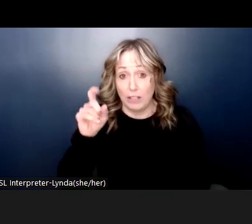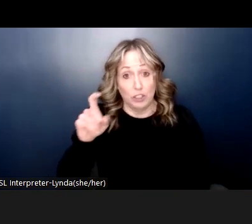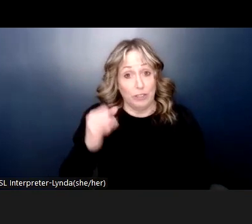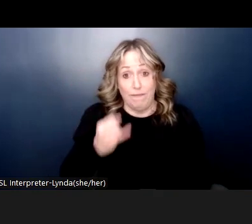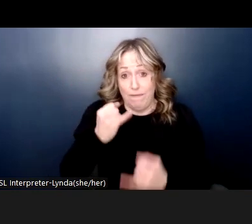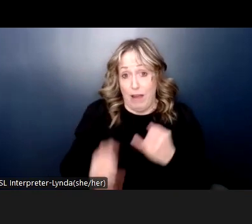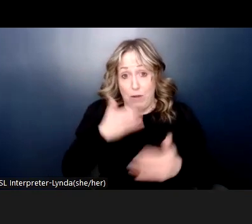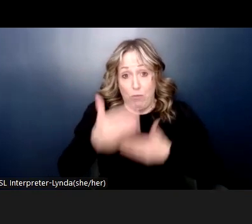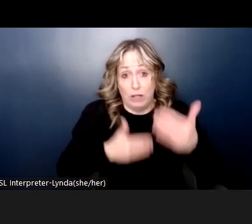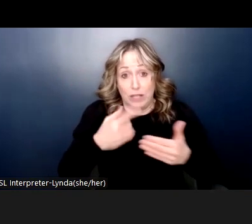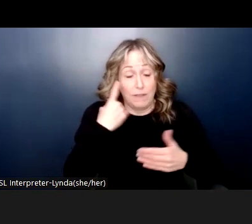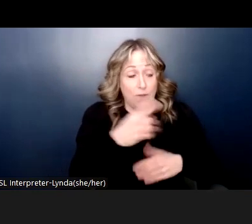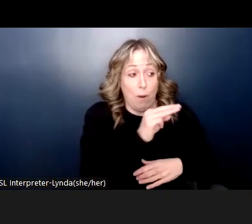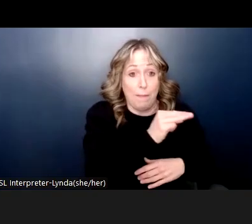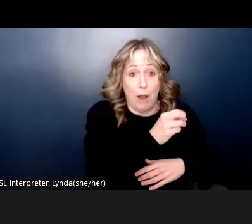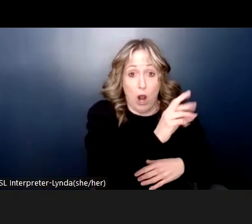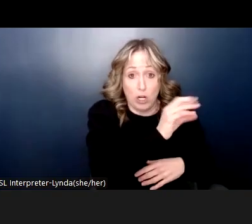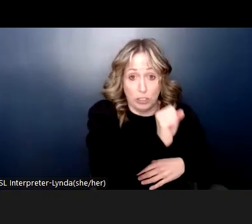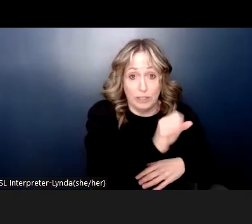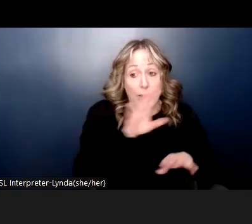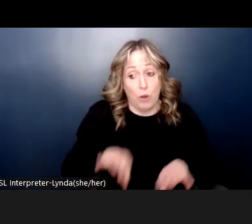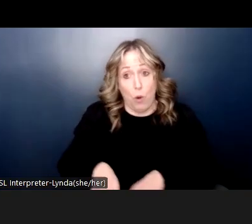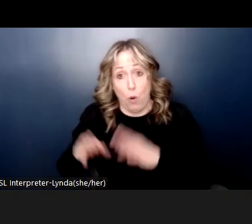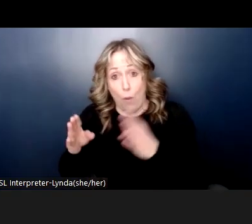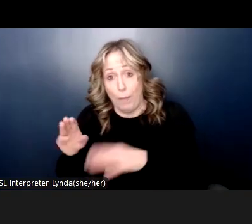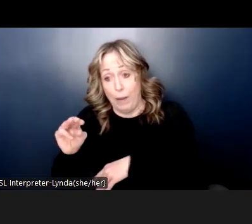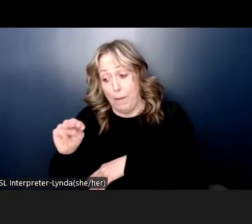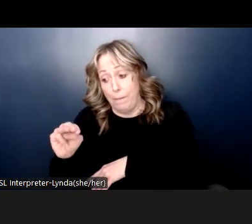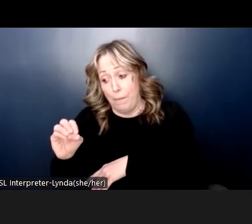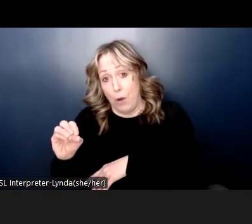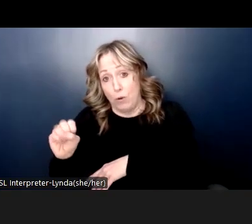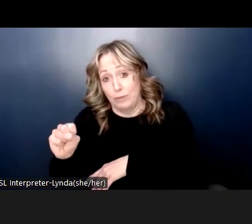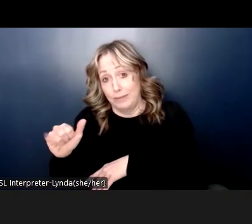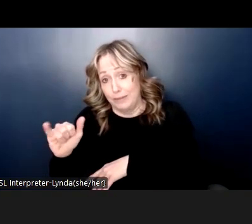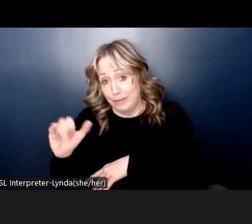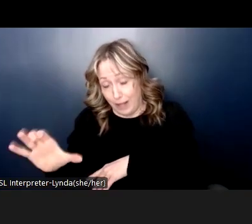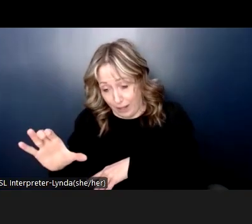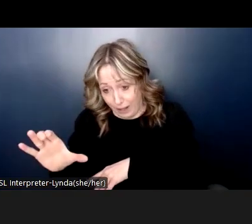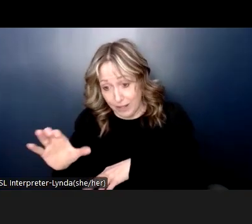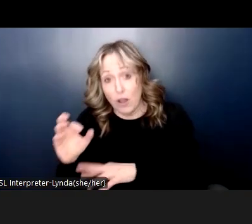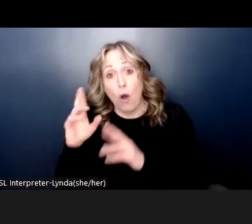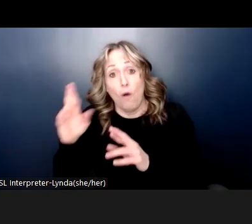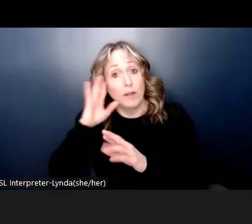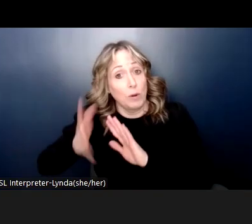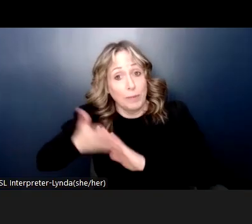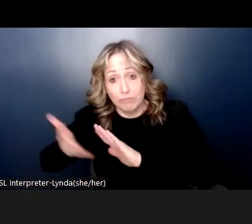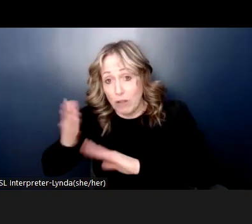And then we will be opening mosaic. We're looking at you know, hopefully will be up on Friday. We'll do validation.